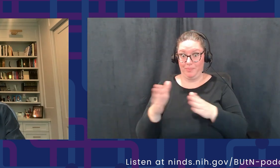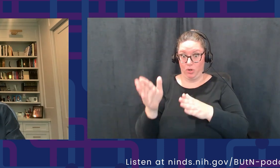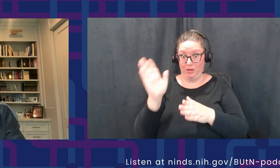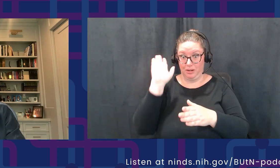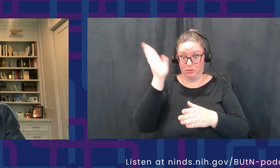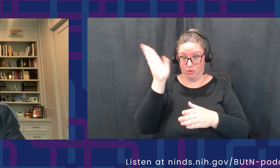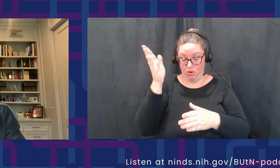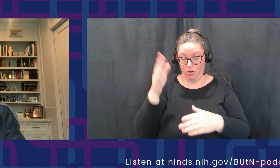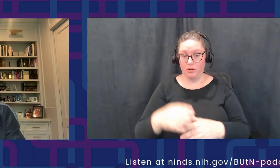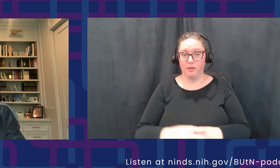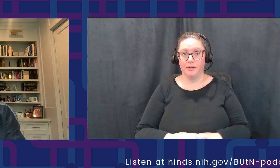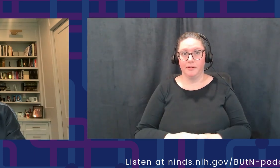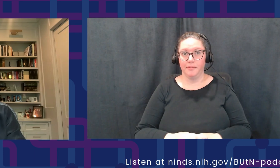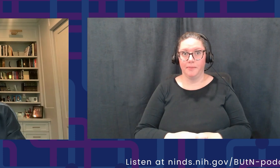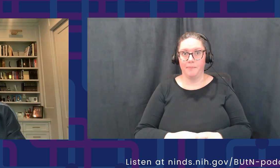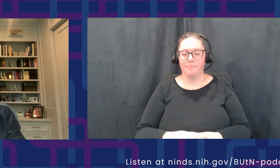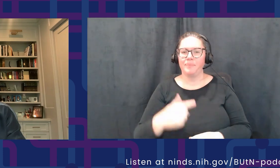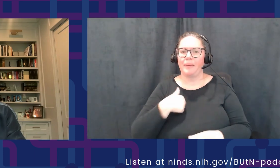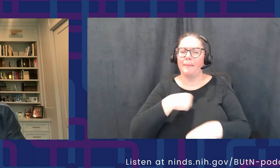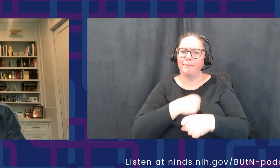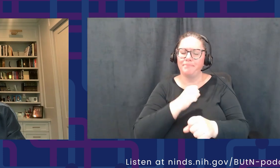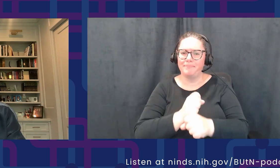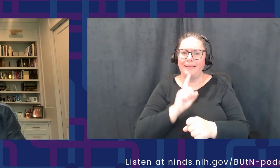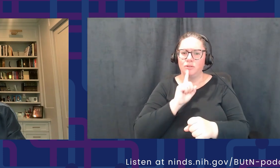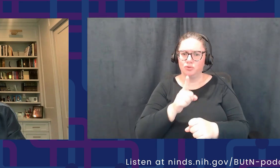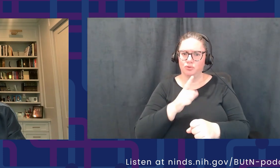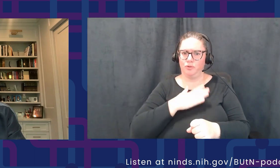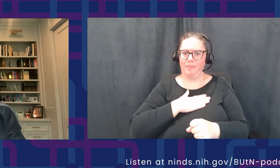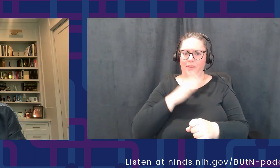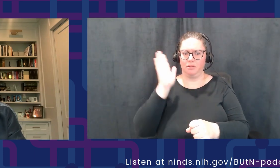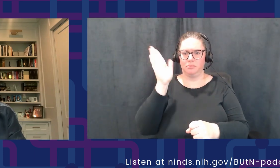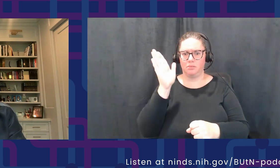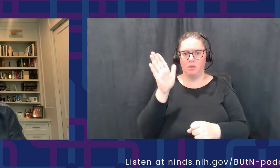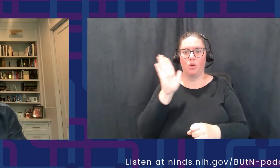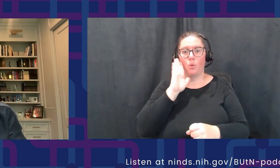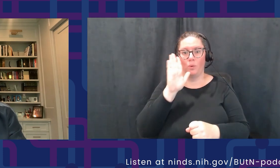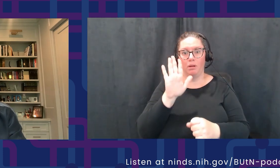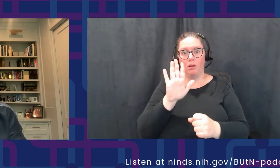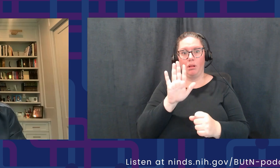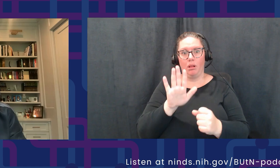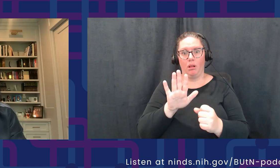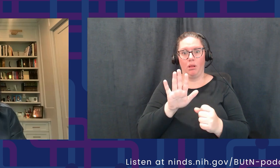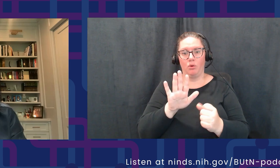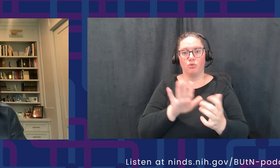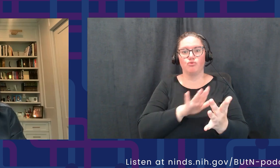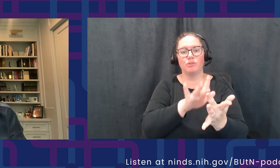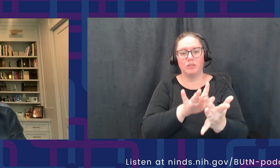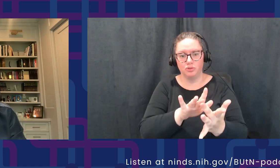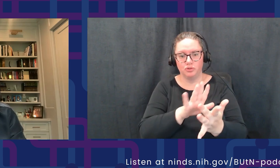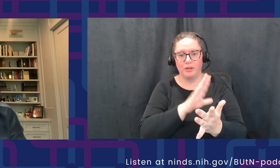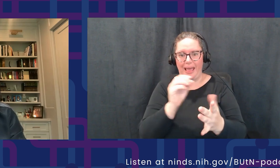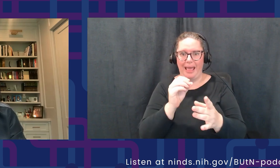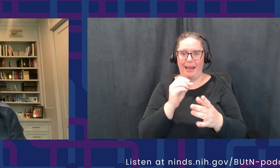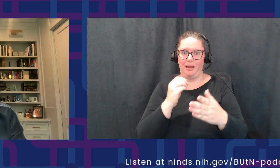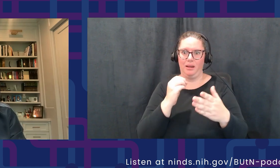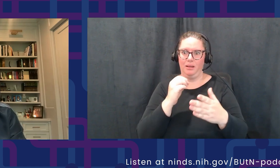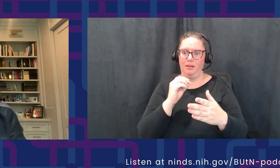make sure your talk will reach and be enjoyable and understandable by someone